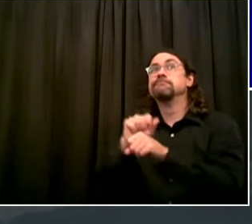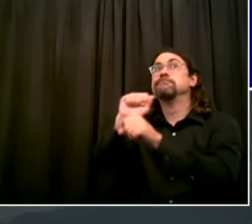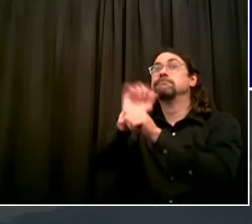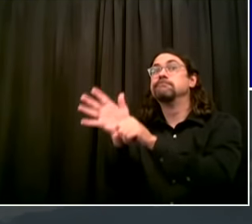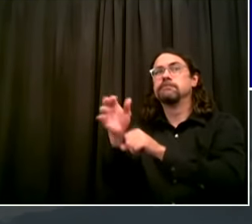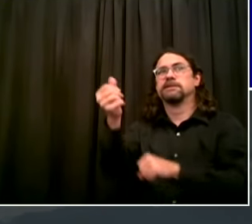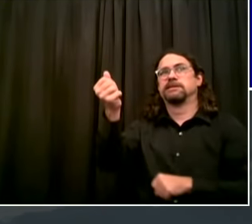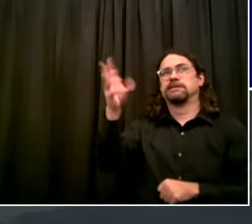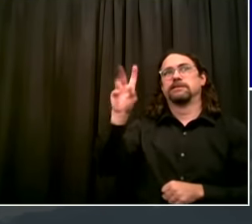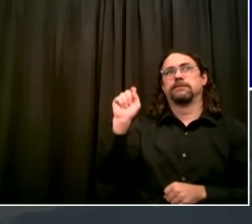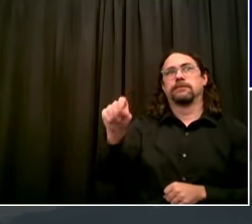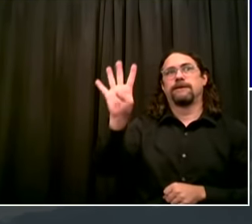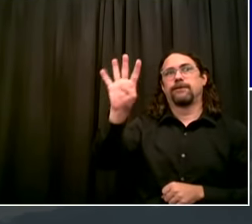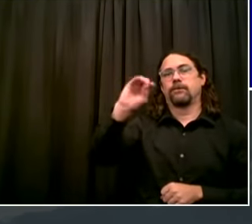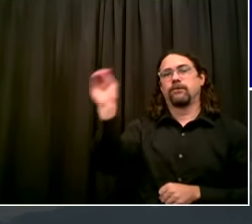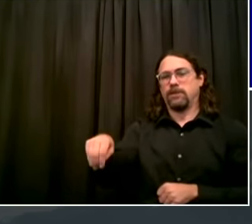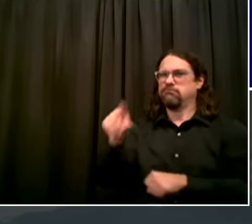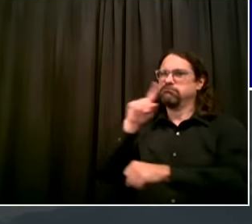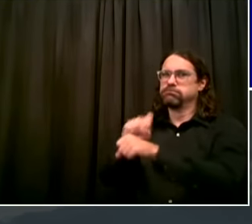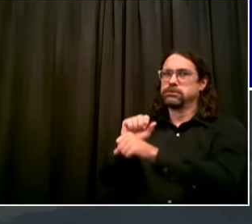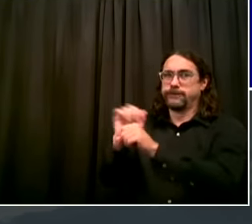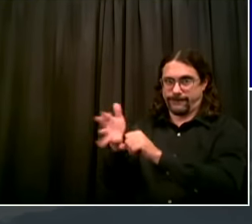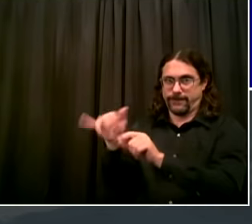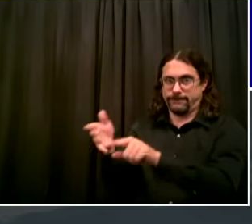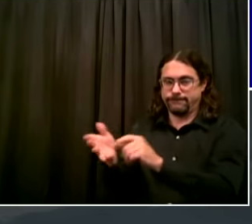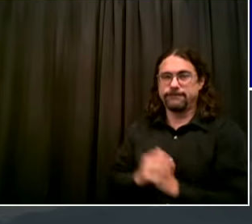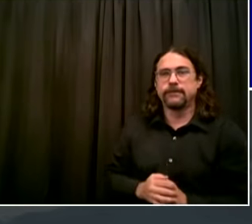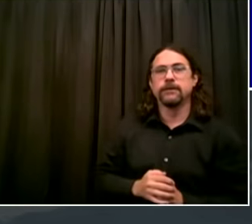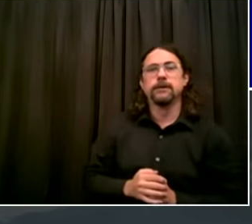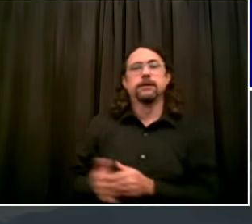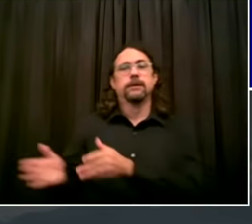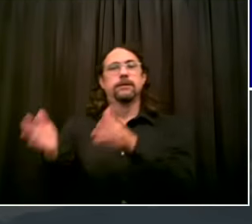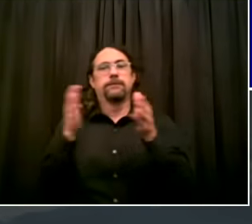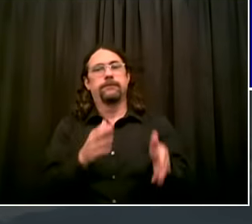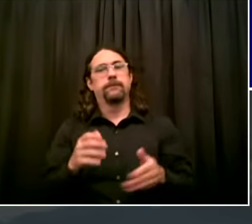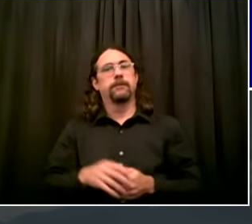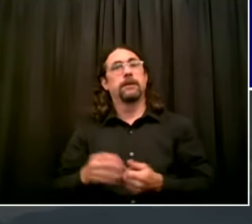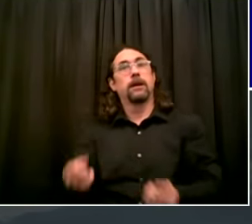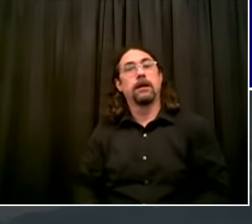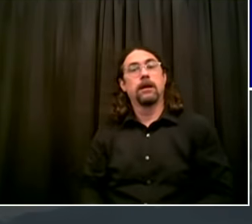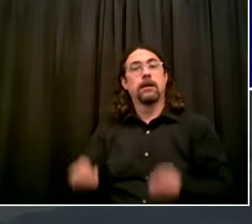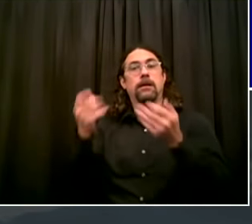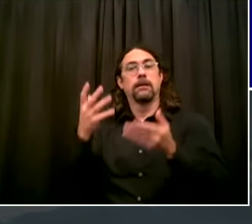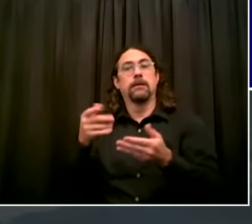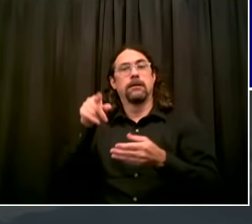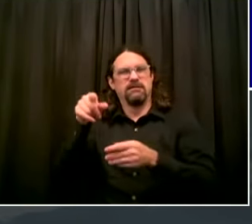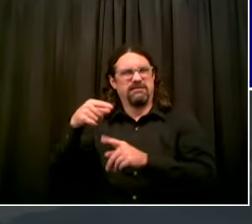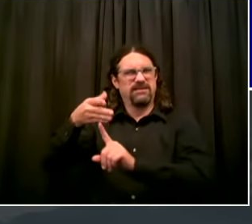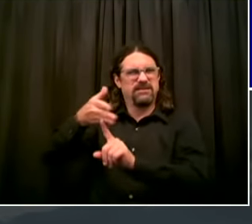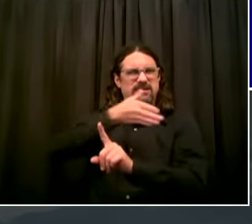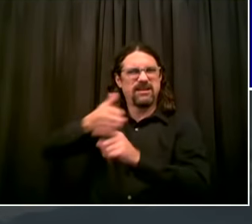BAOUWHT AT WE NEED TO DO IN TSHOE NINEZ IP CODES BUT AT THE SAME TIME, WE